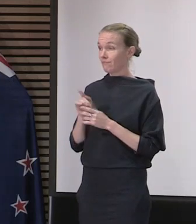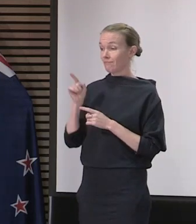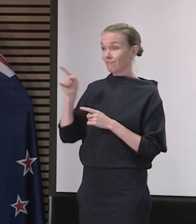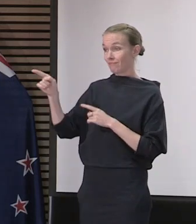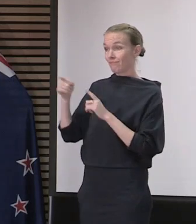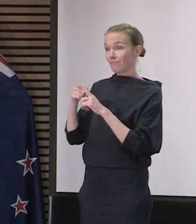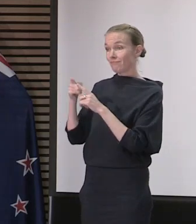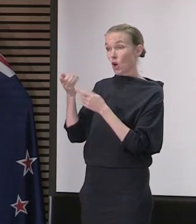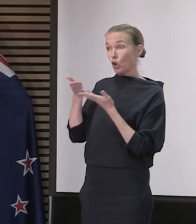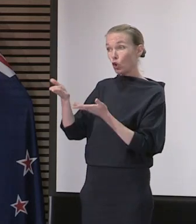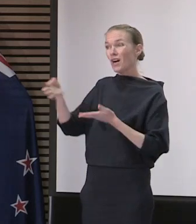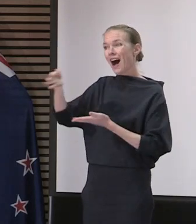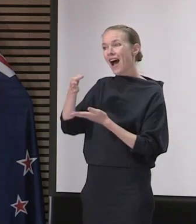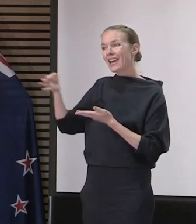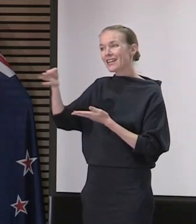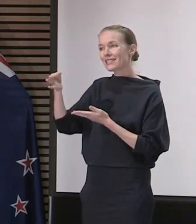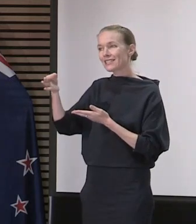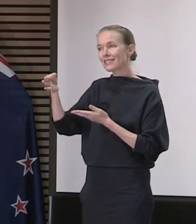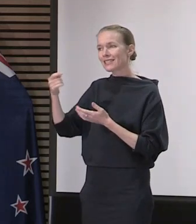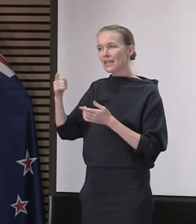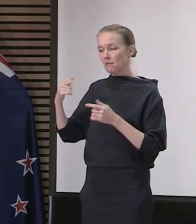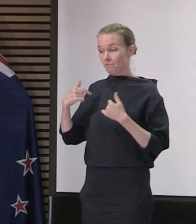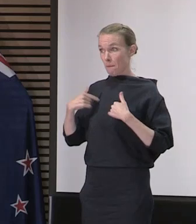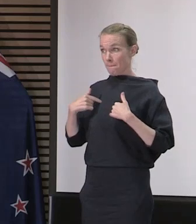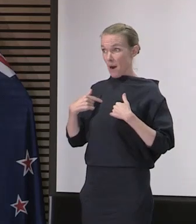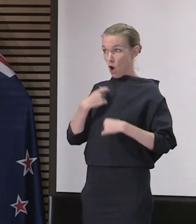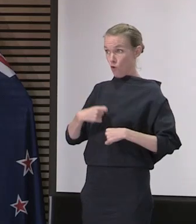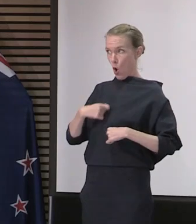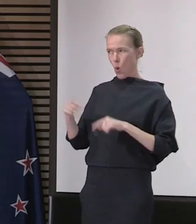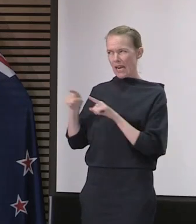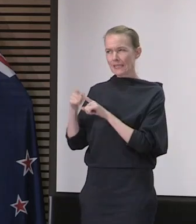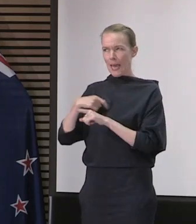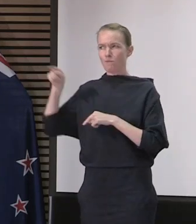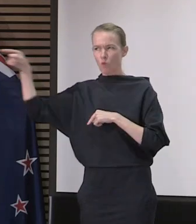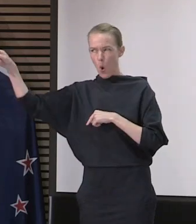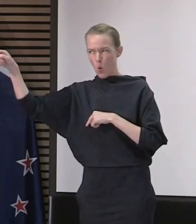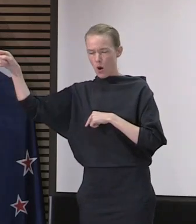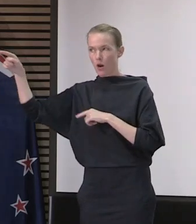was communicating with my counterpart, the secretary,